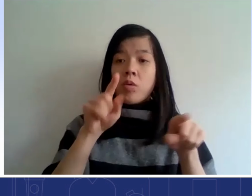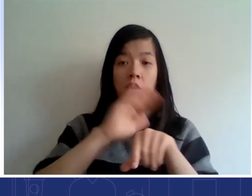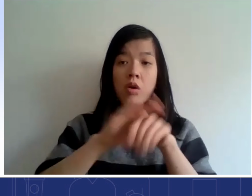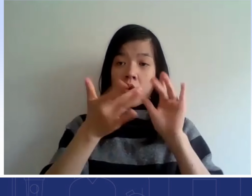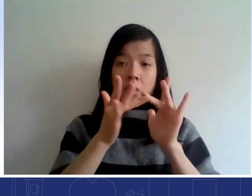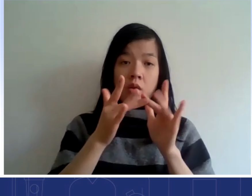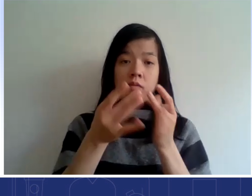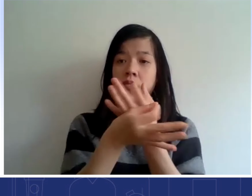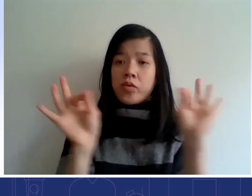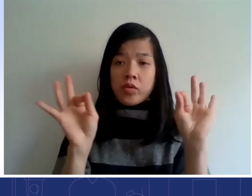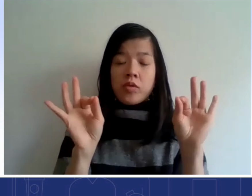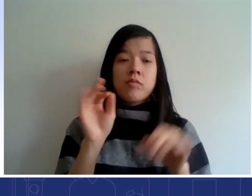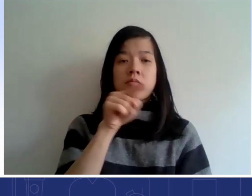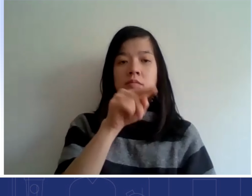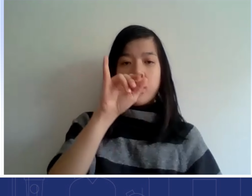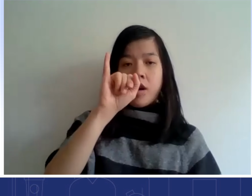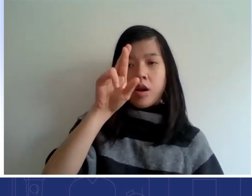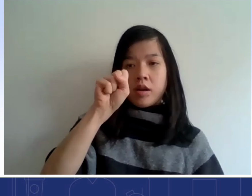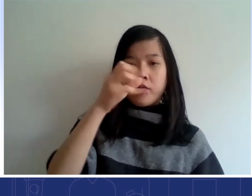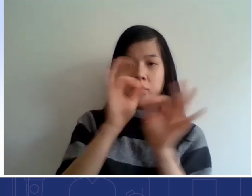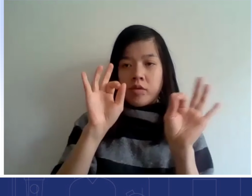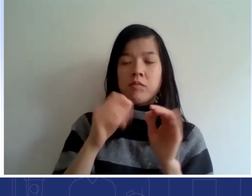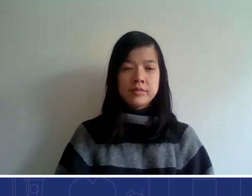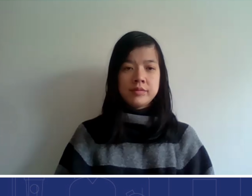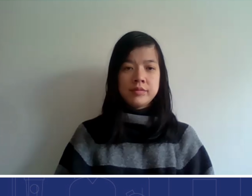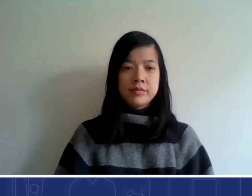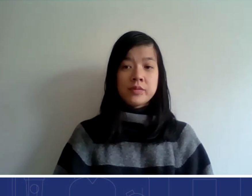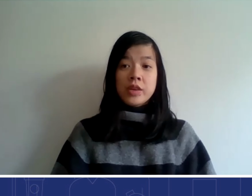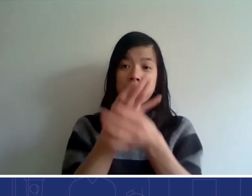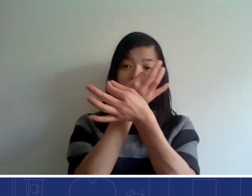The IRS does have an online site you can go to.